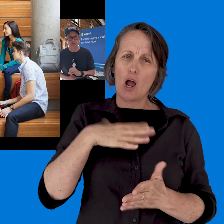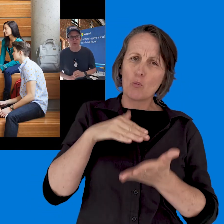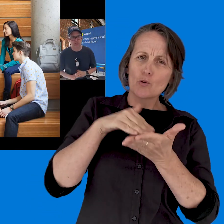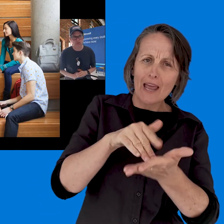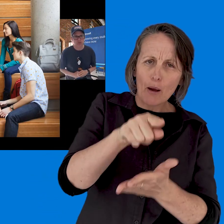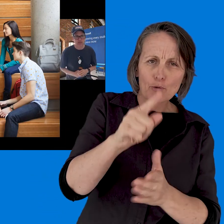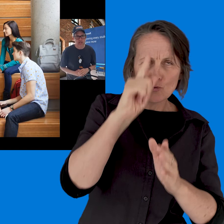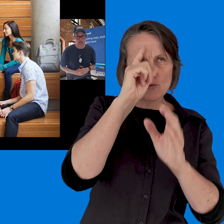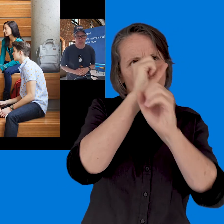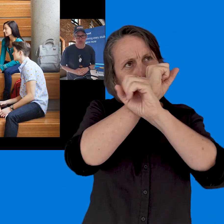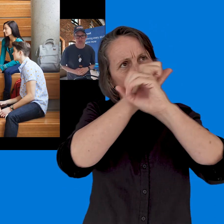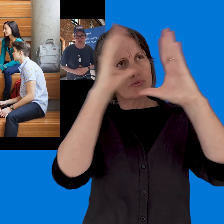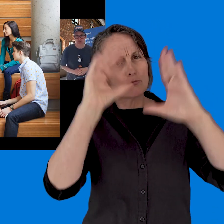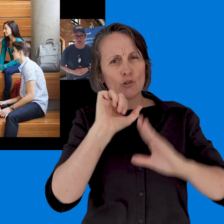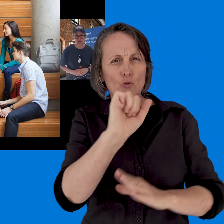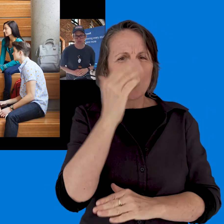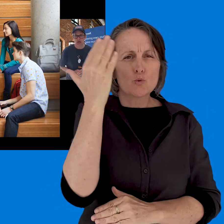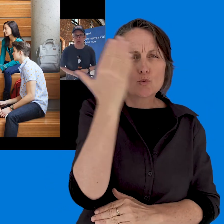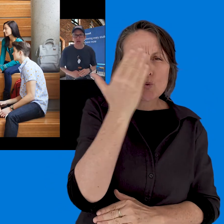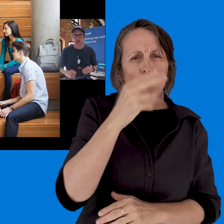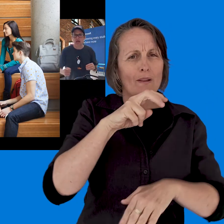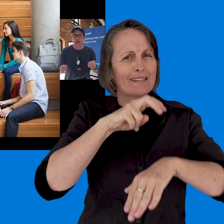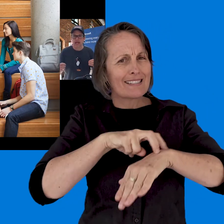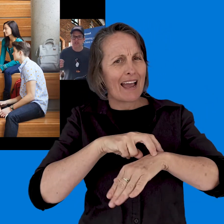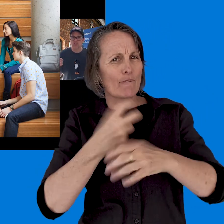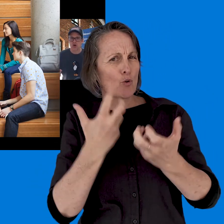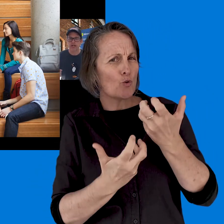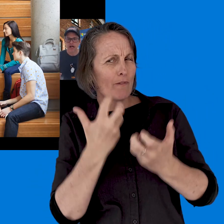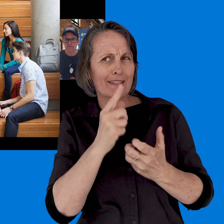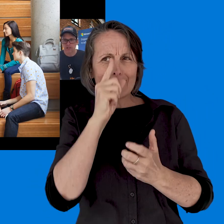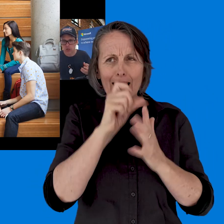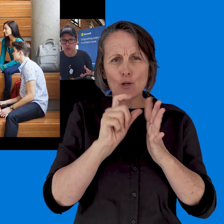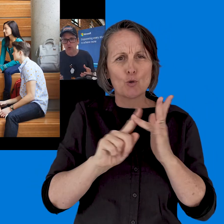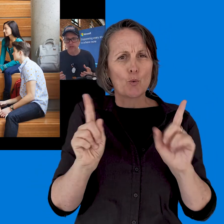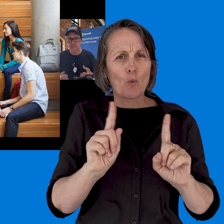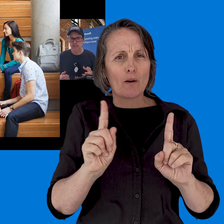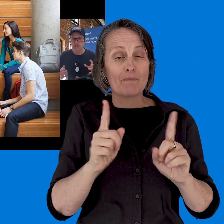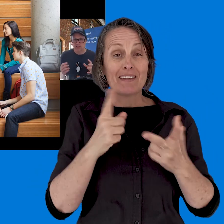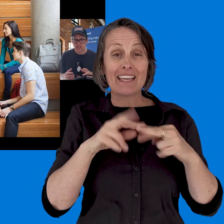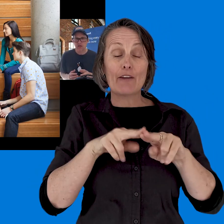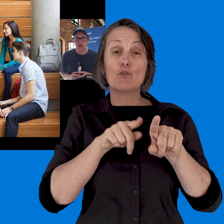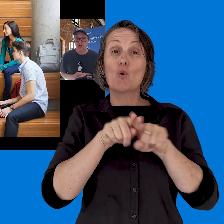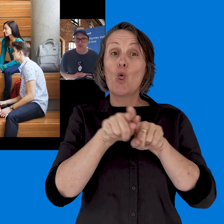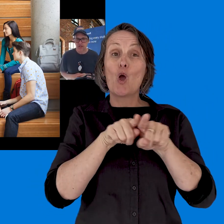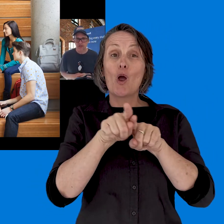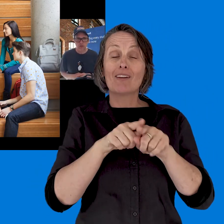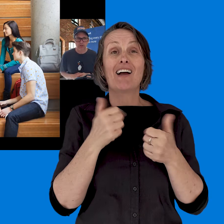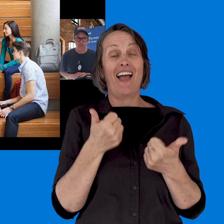what's possible in your institution. It's not enough to learn all this and then just sit on it and do nothing with it.